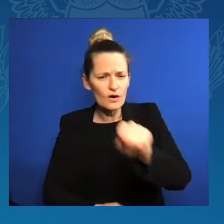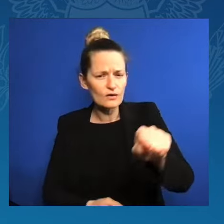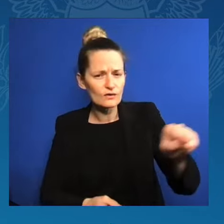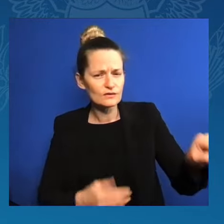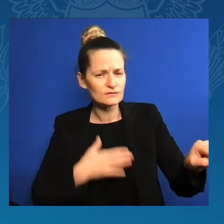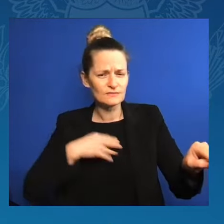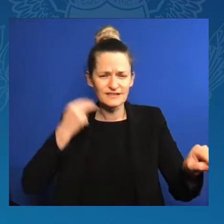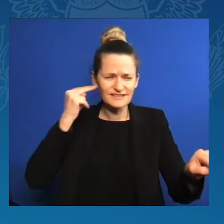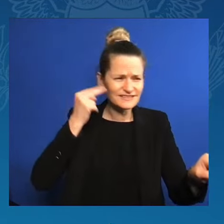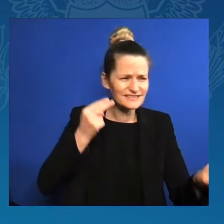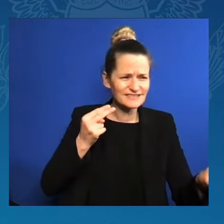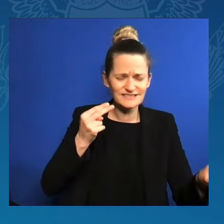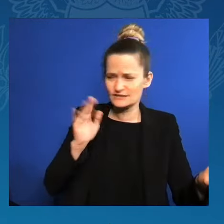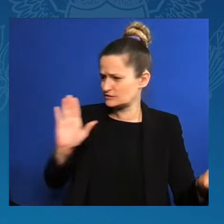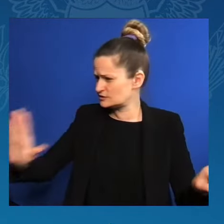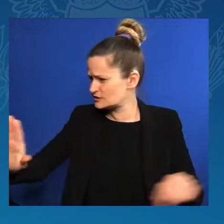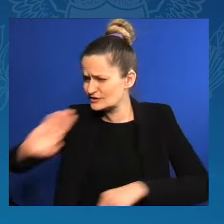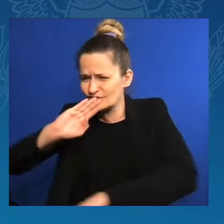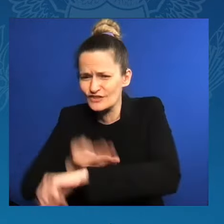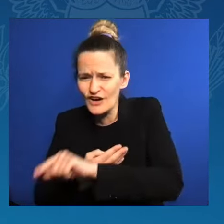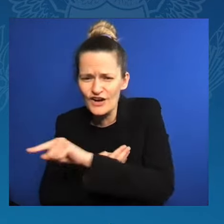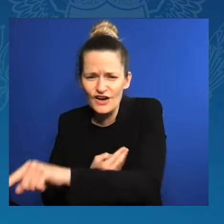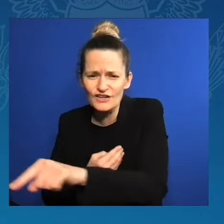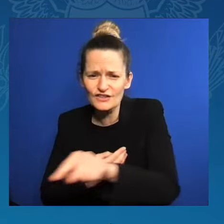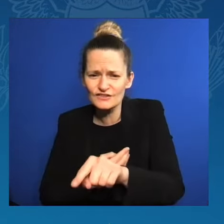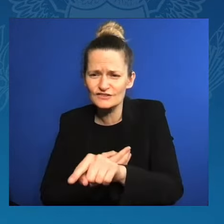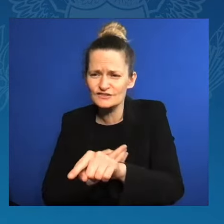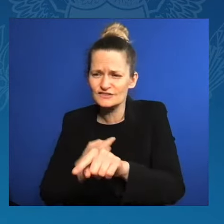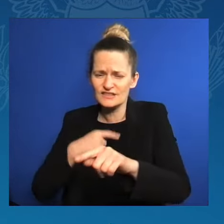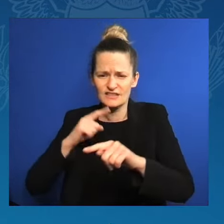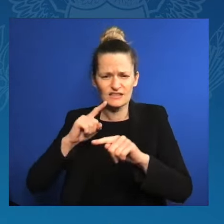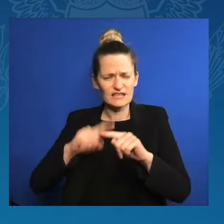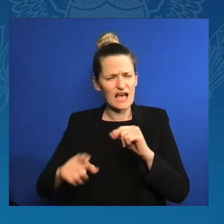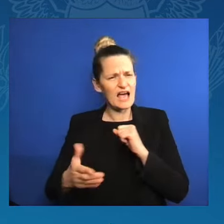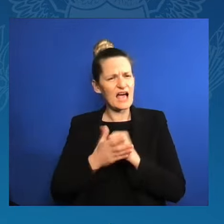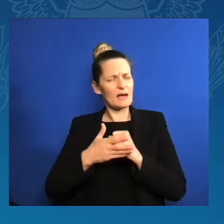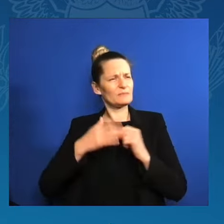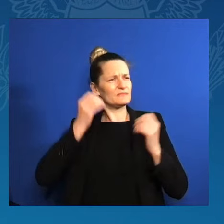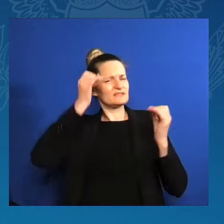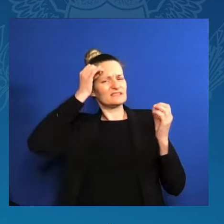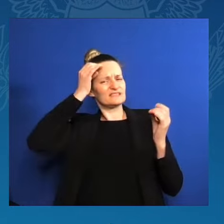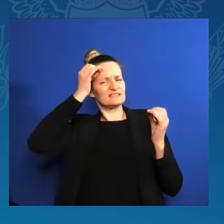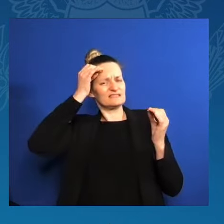And I couldn't help but think that their generation would have